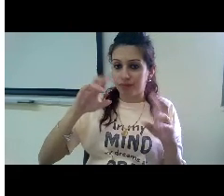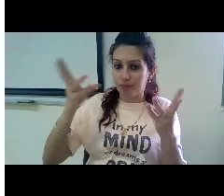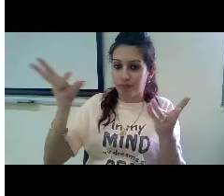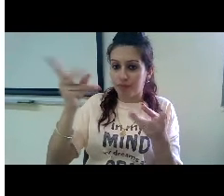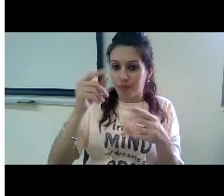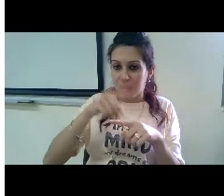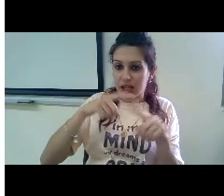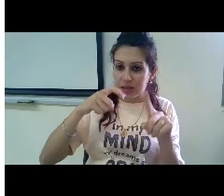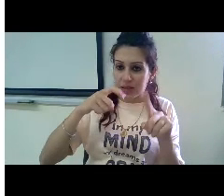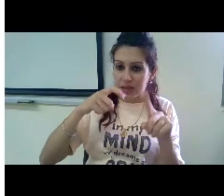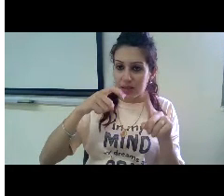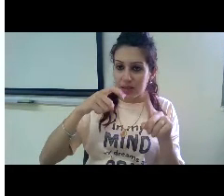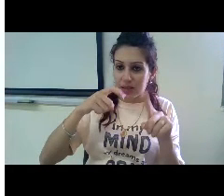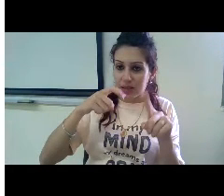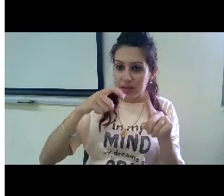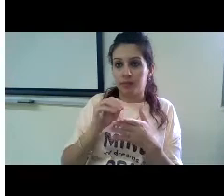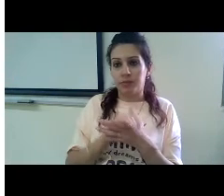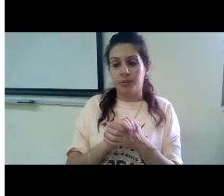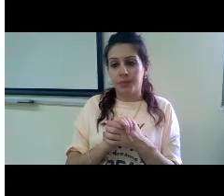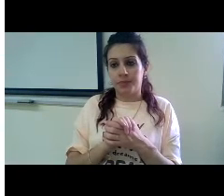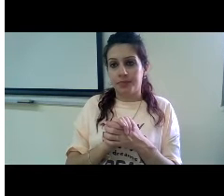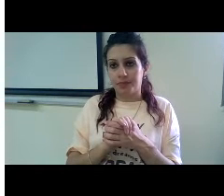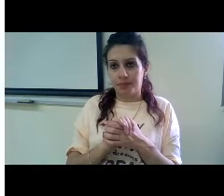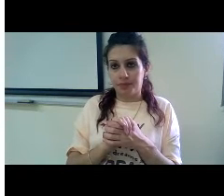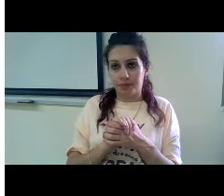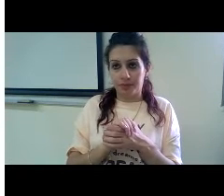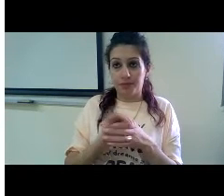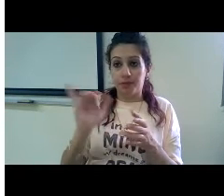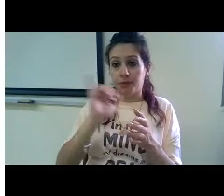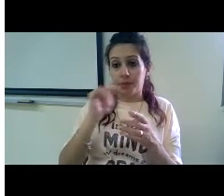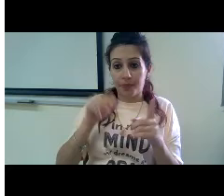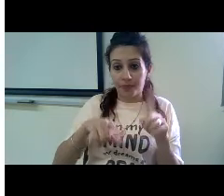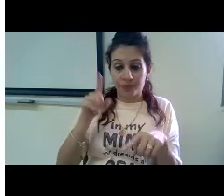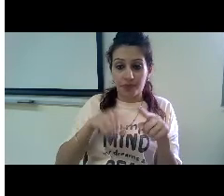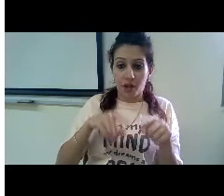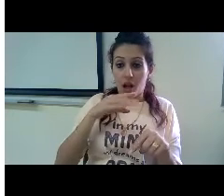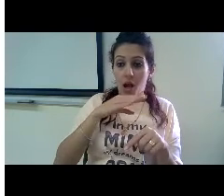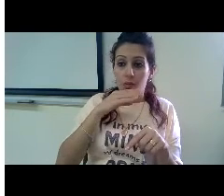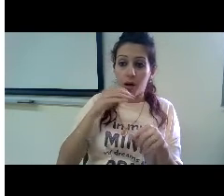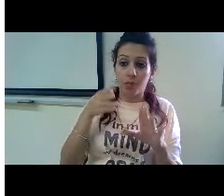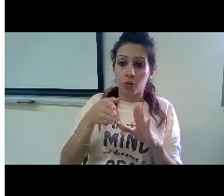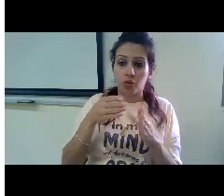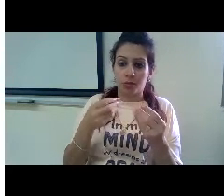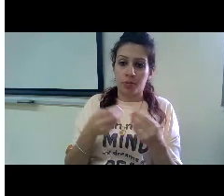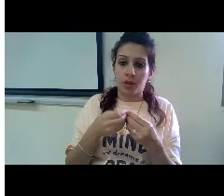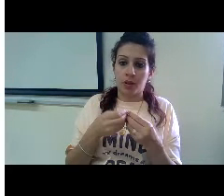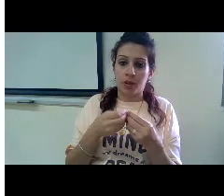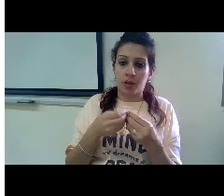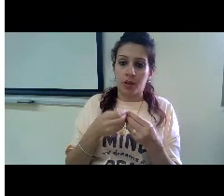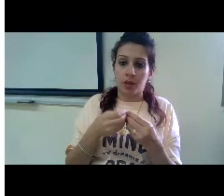proven to be the biggest problem or biggest challenge in the last few months.